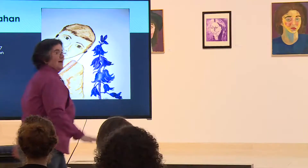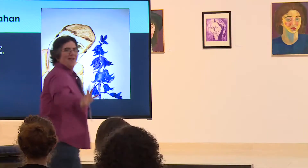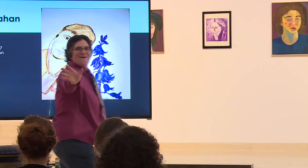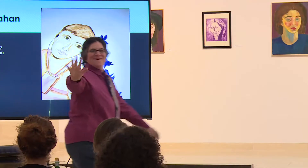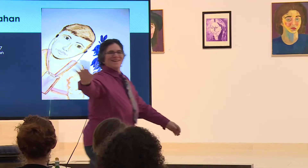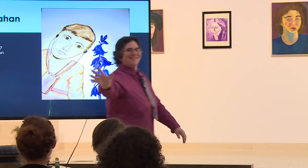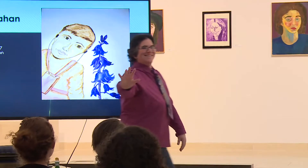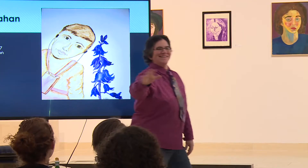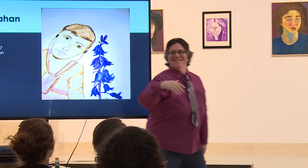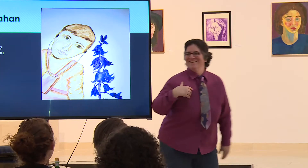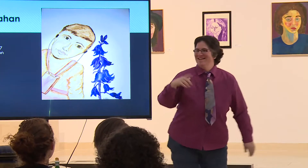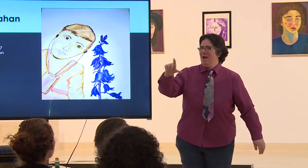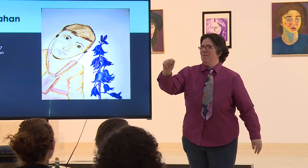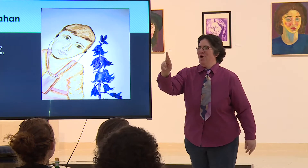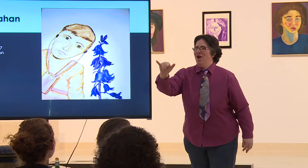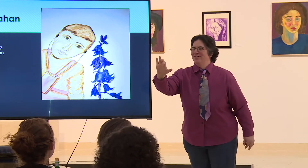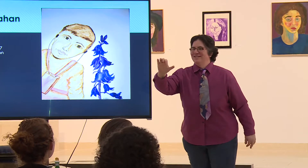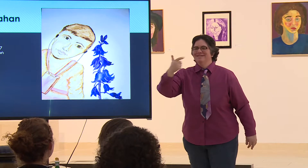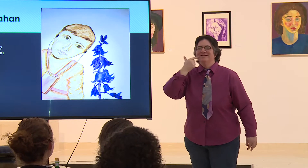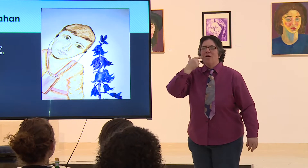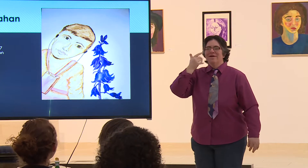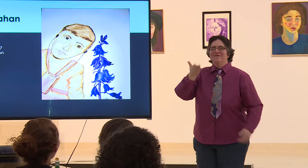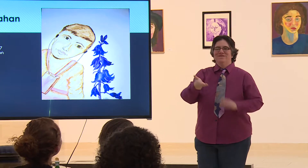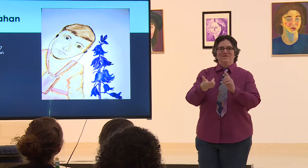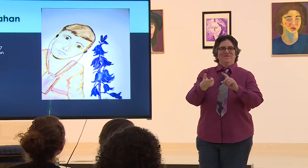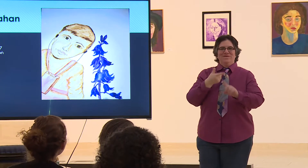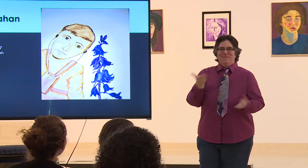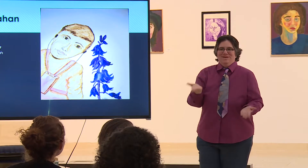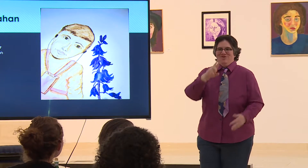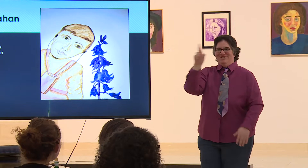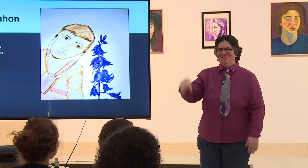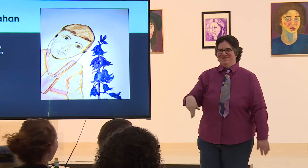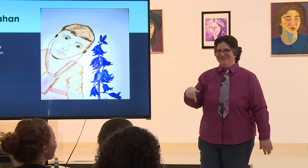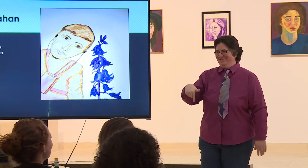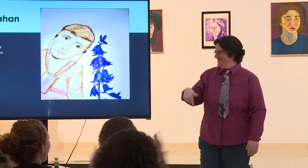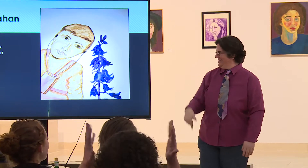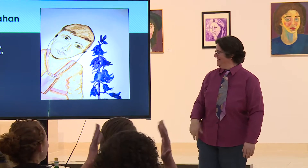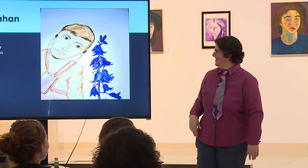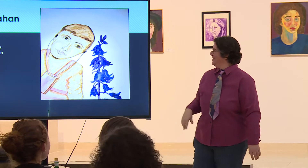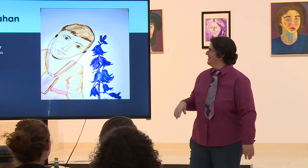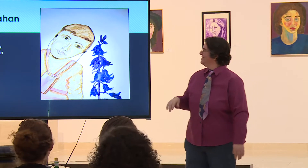Laurie: Hi, everybody. Heh! I'm Laurie. I'm from Rochester.